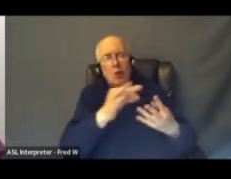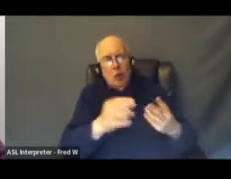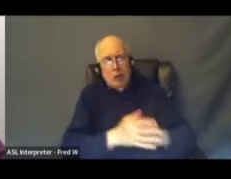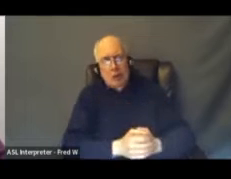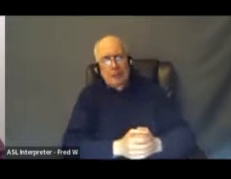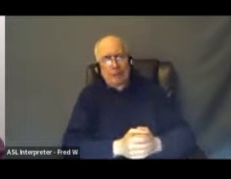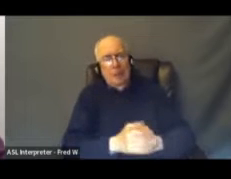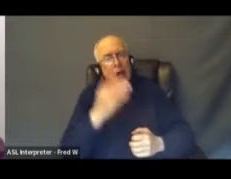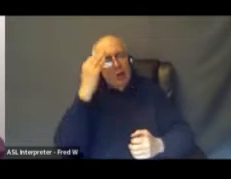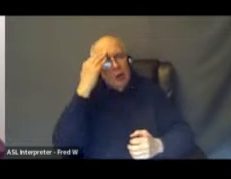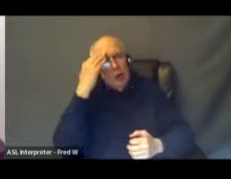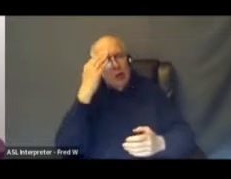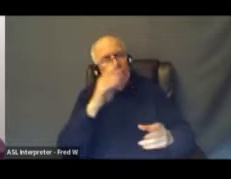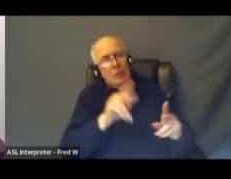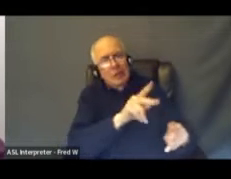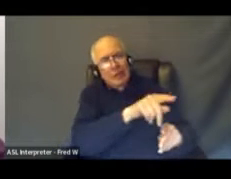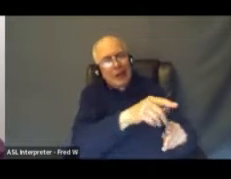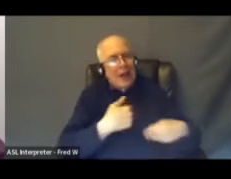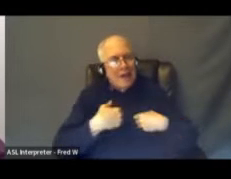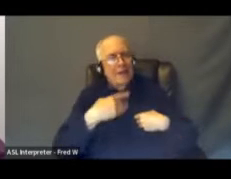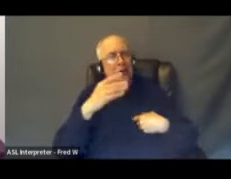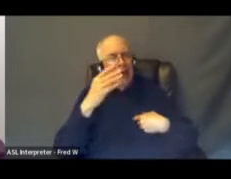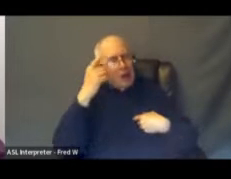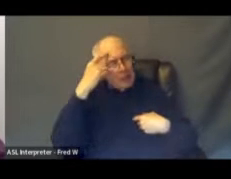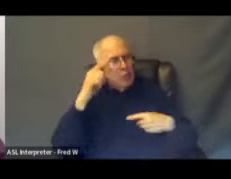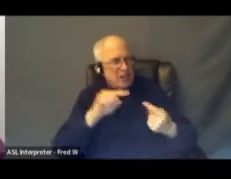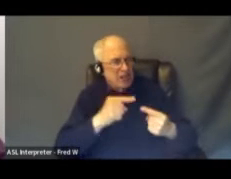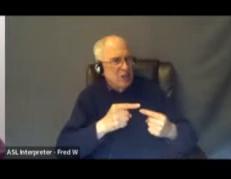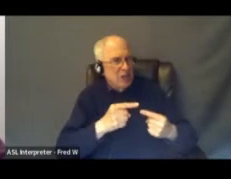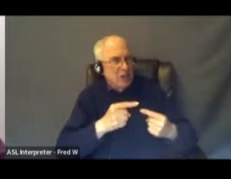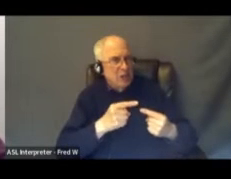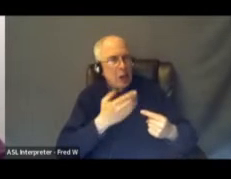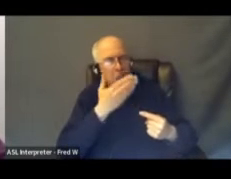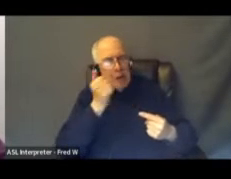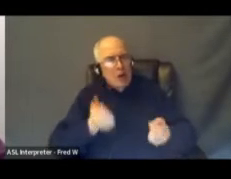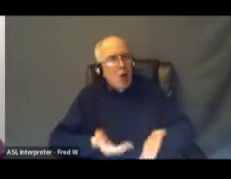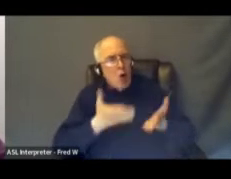survivors. It's better to offer options than provide open ended